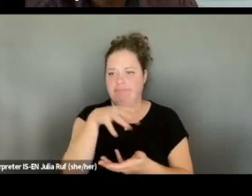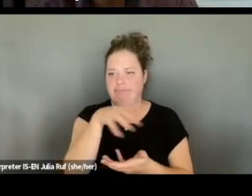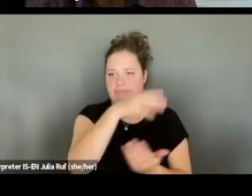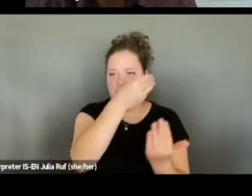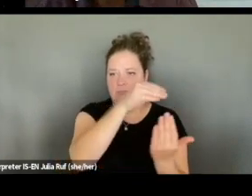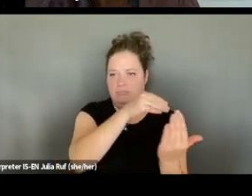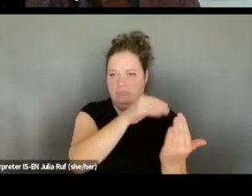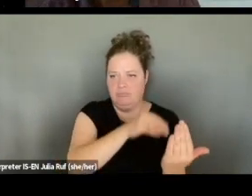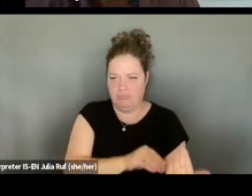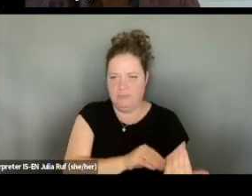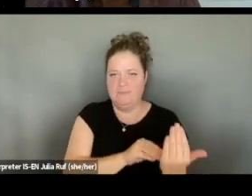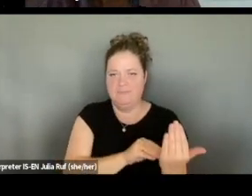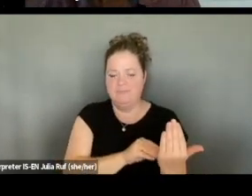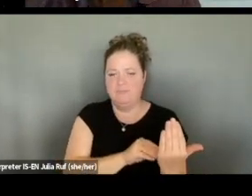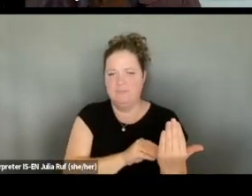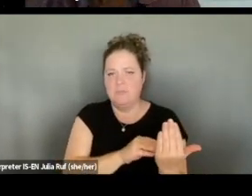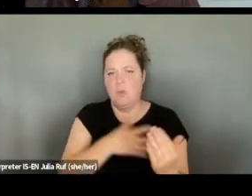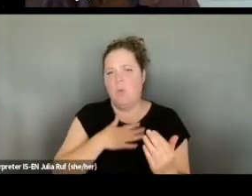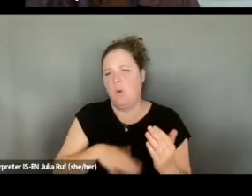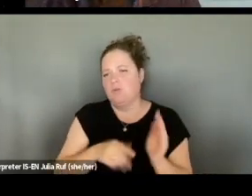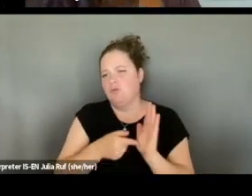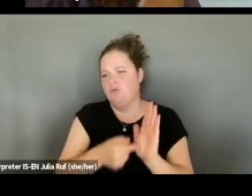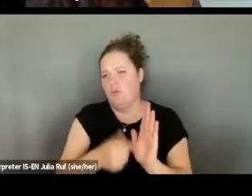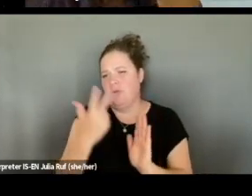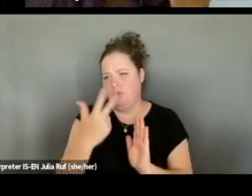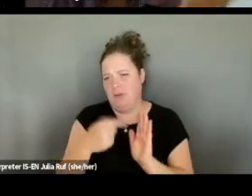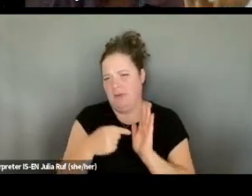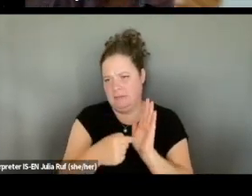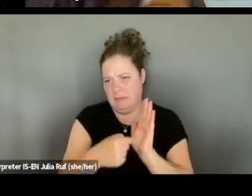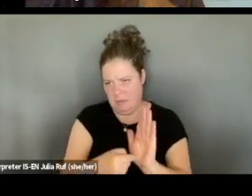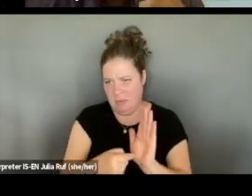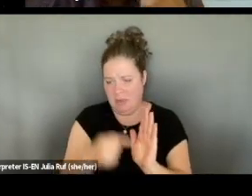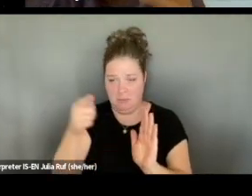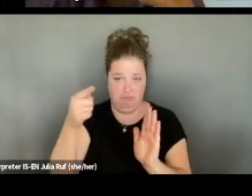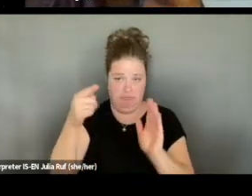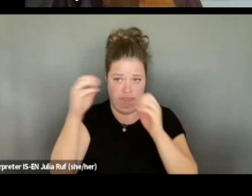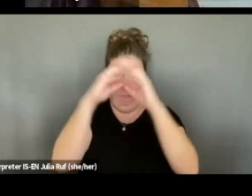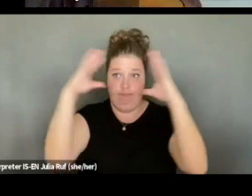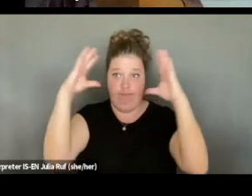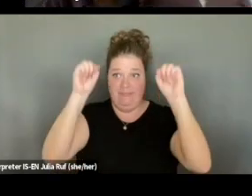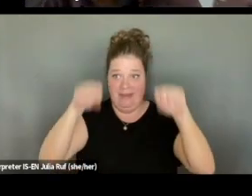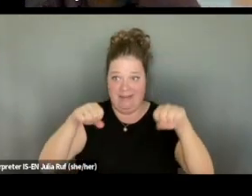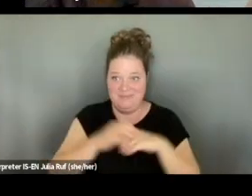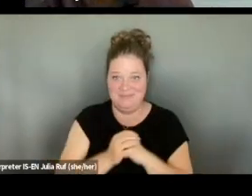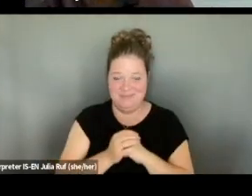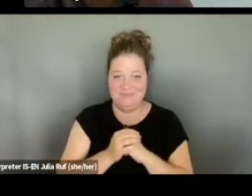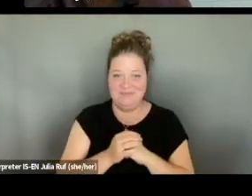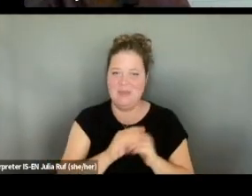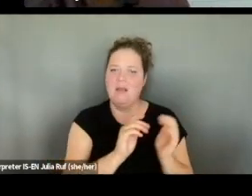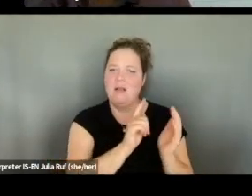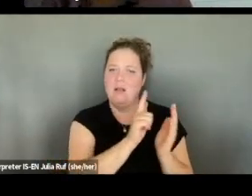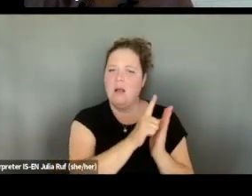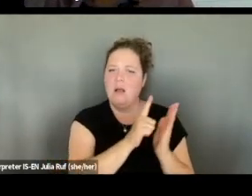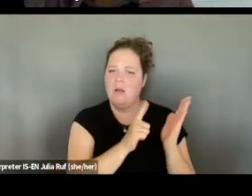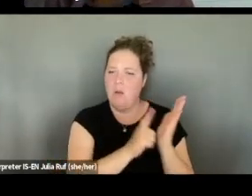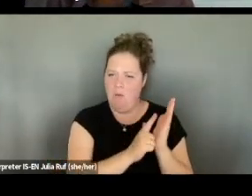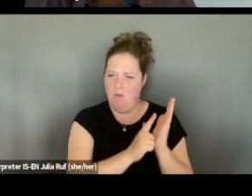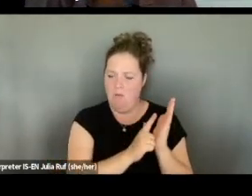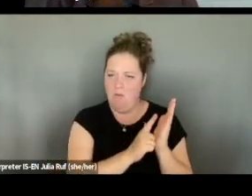Repository. And here is three examples so you can have an idea. First is, of course, the legislation says that there should be a link to